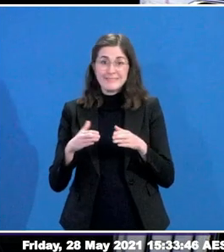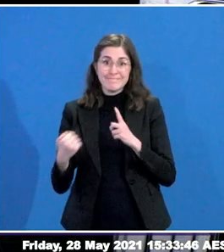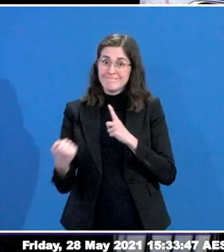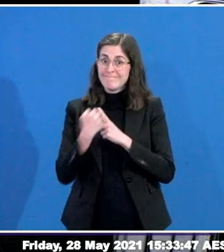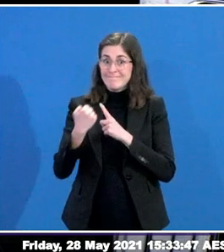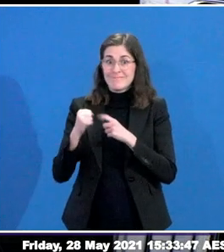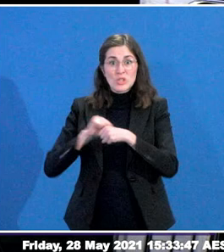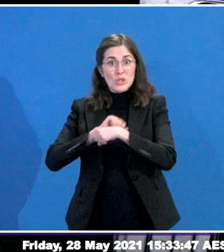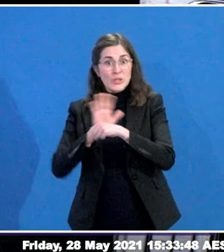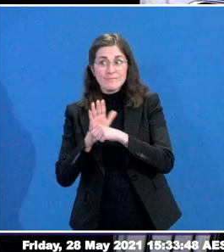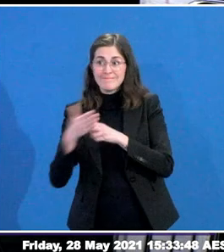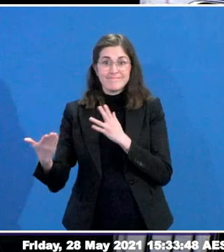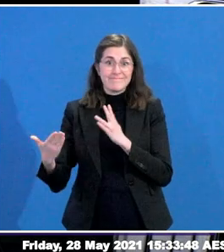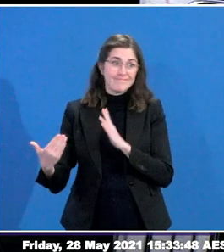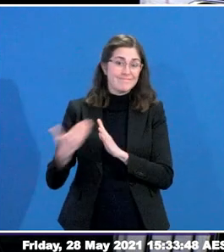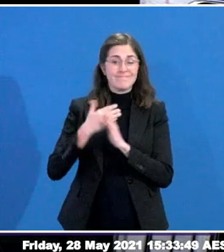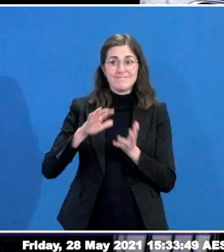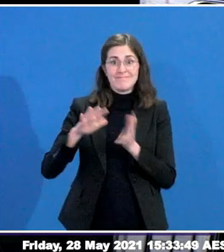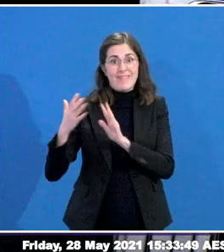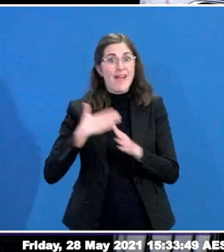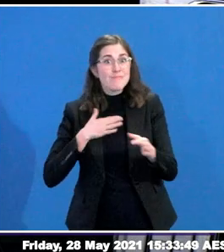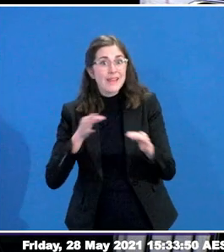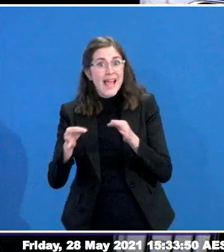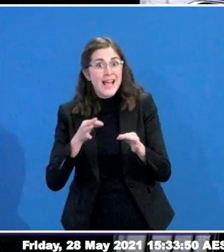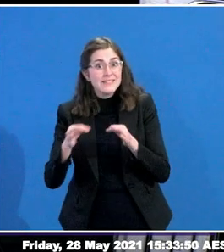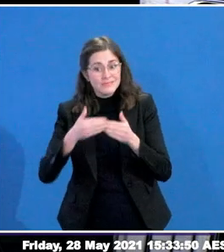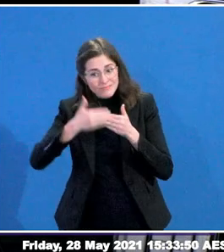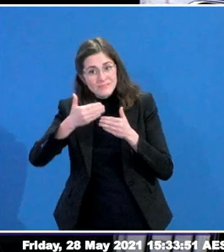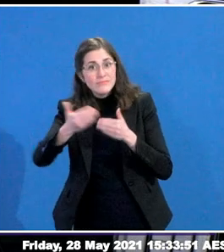to the disruption of plans for hearings and of other activities